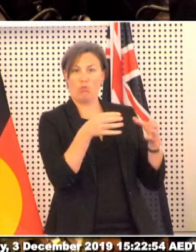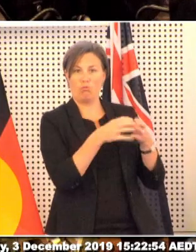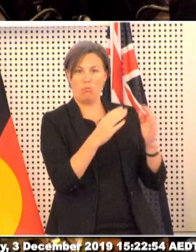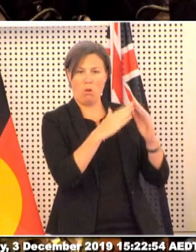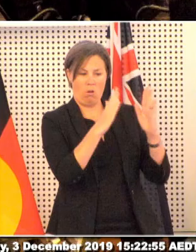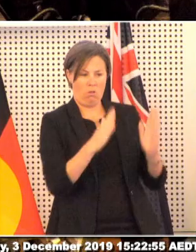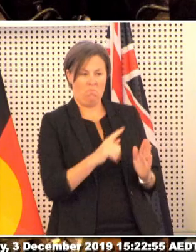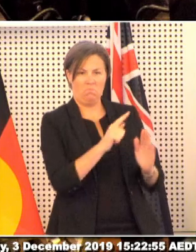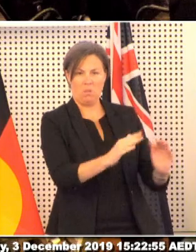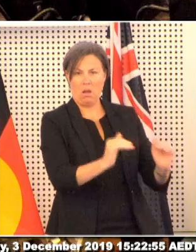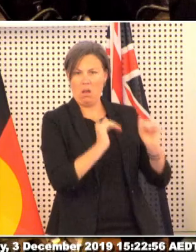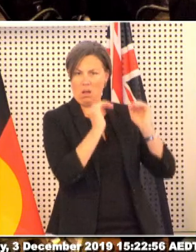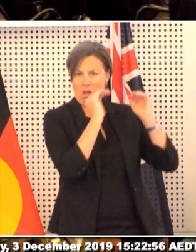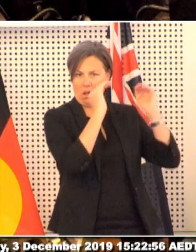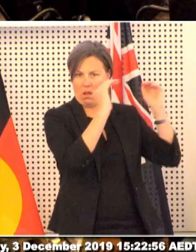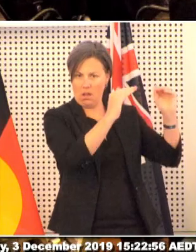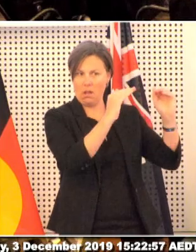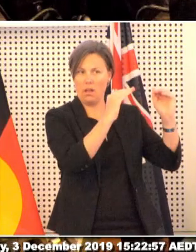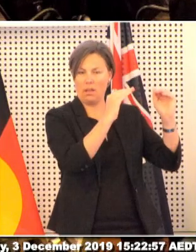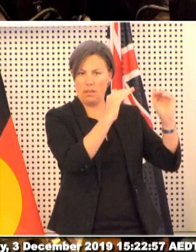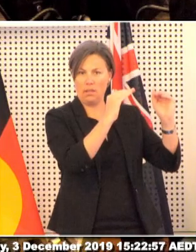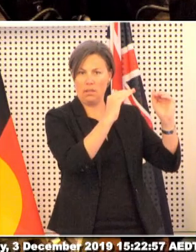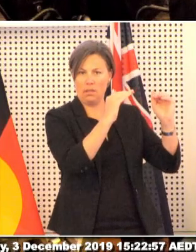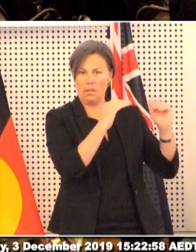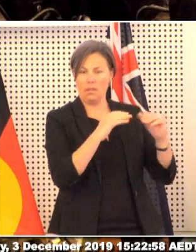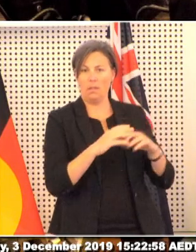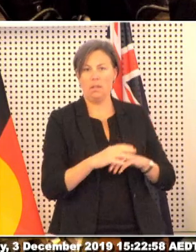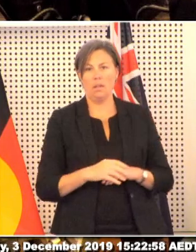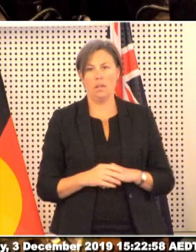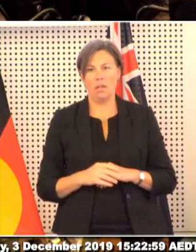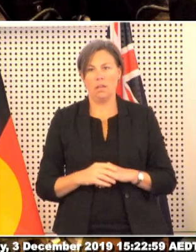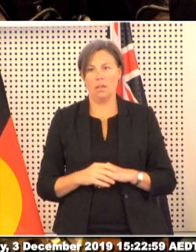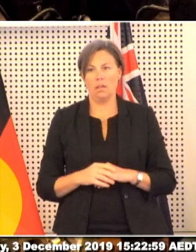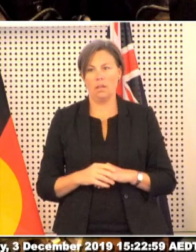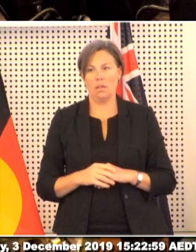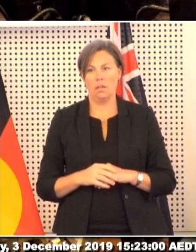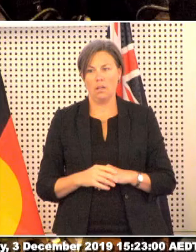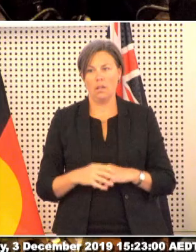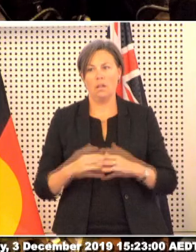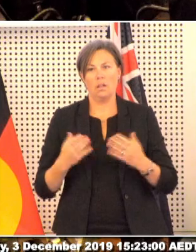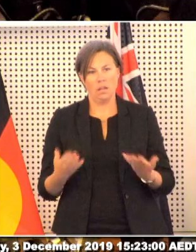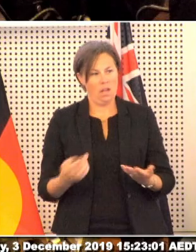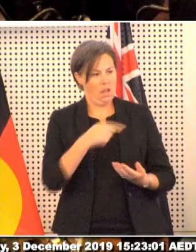and that’s essential to ensure that people with disability are able to realise their right to choice and control.